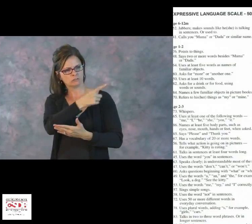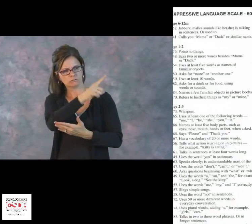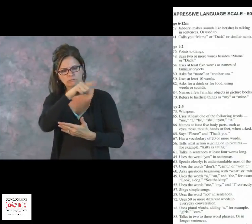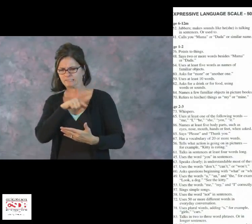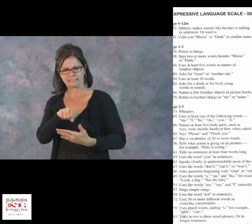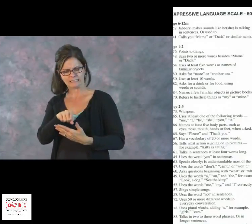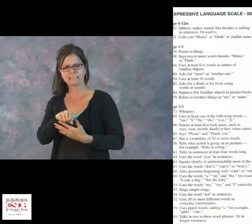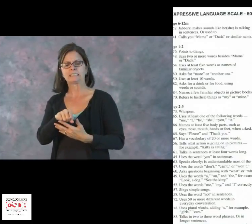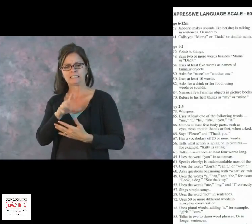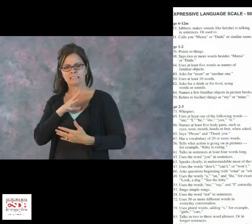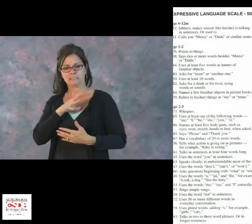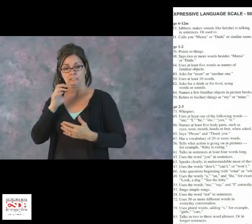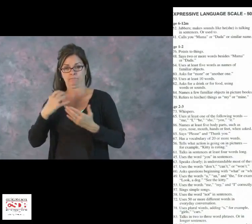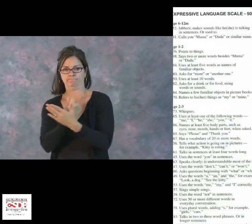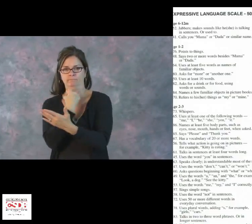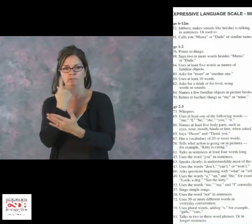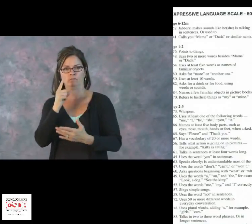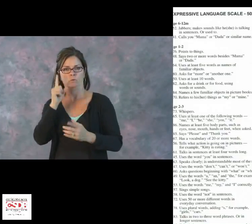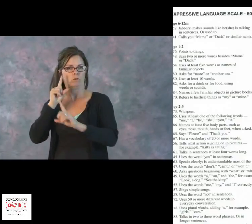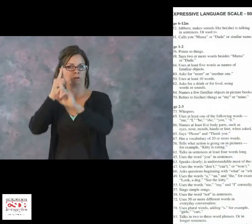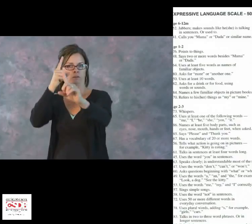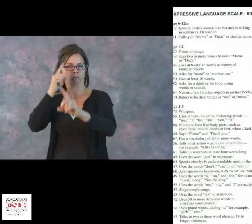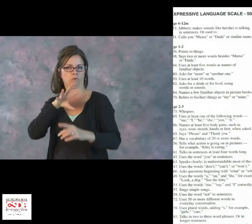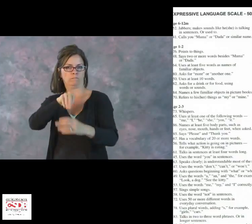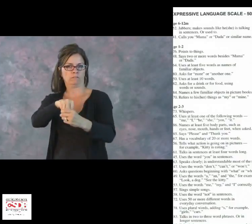of intervention, and things that you want the family